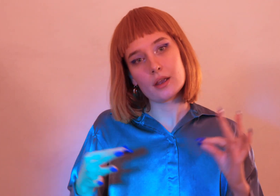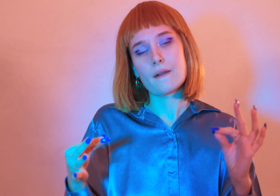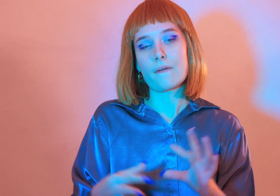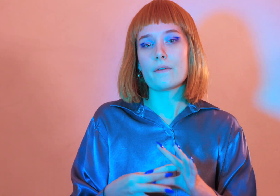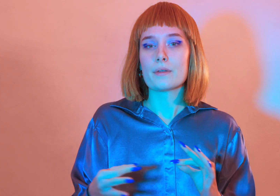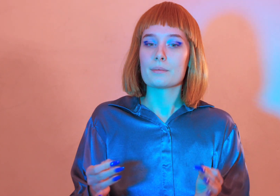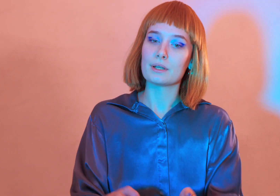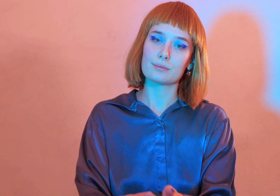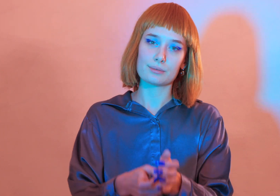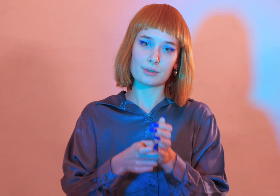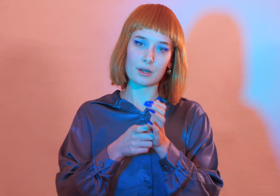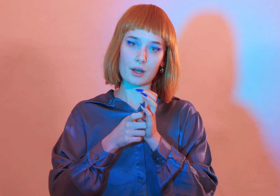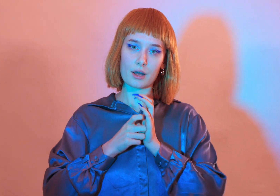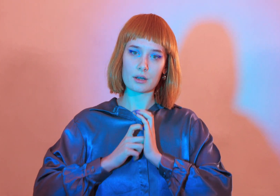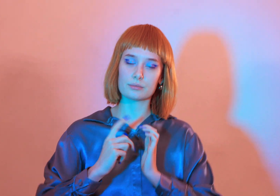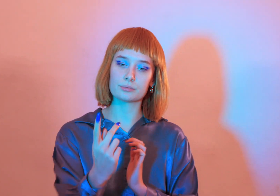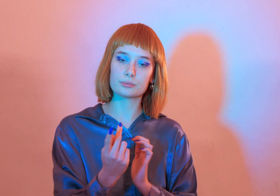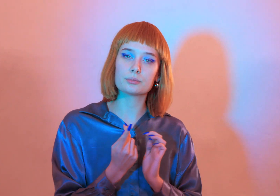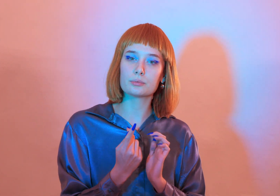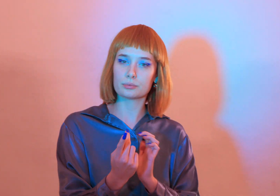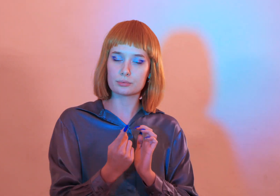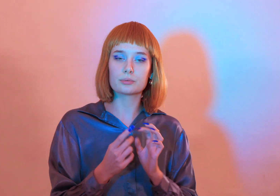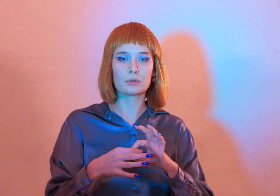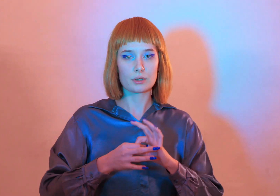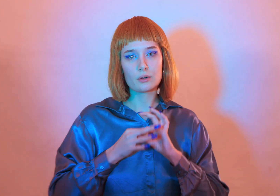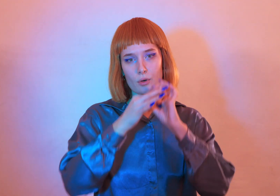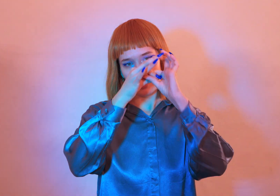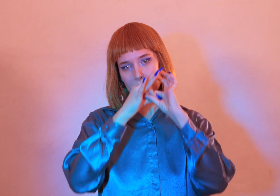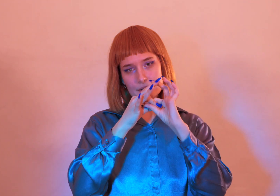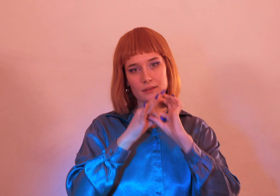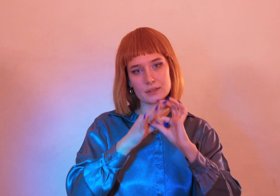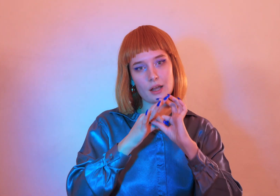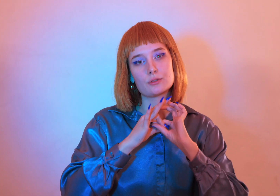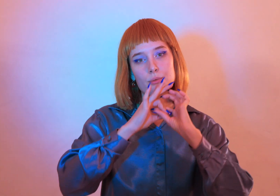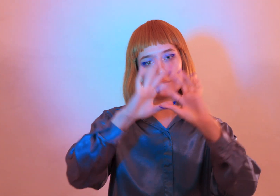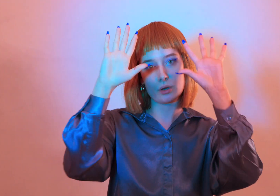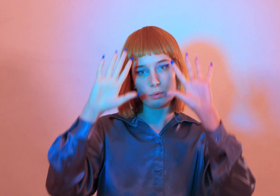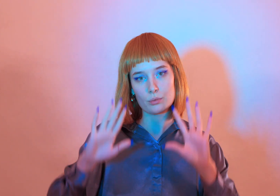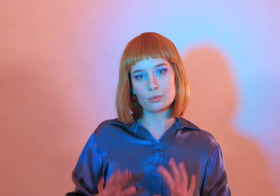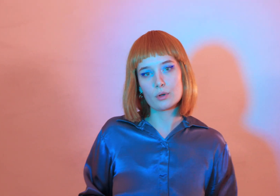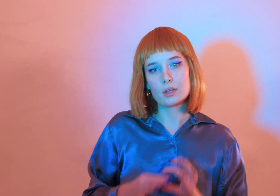but it’s all i’ve got and i know this grip on you it has got to go